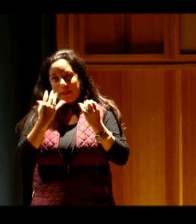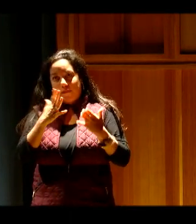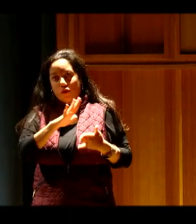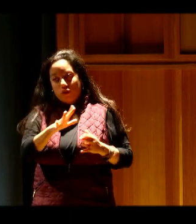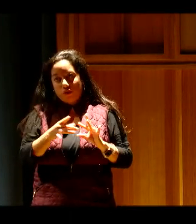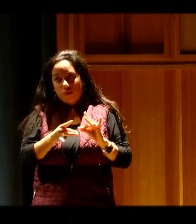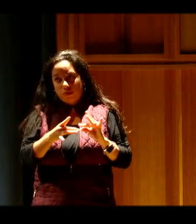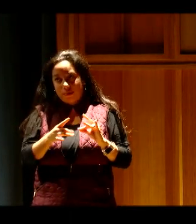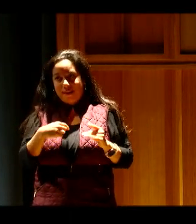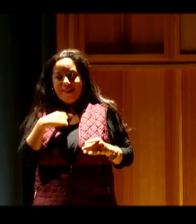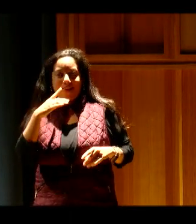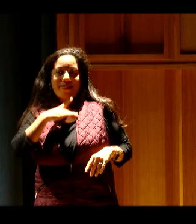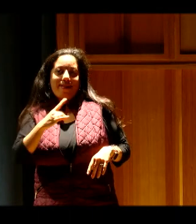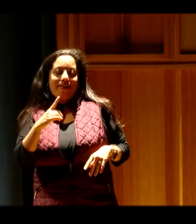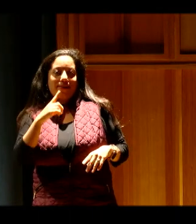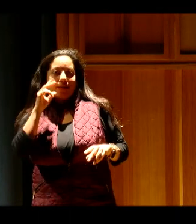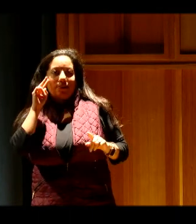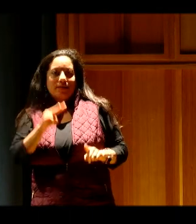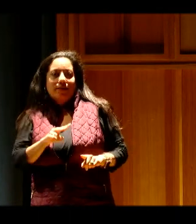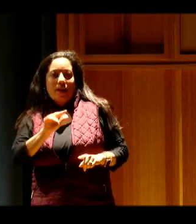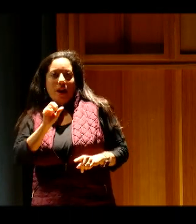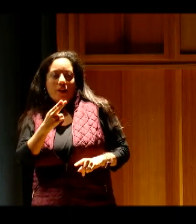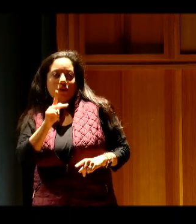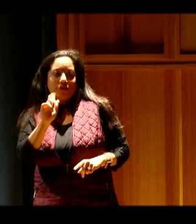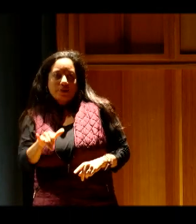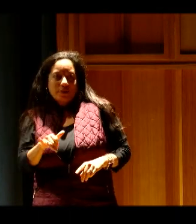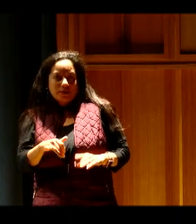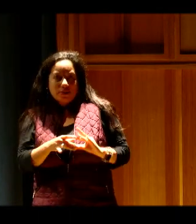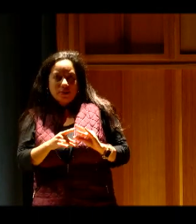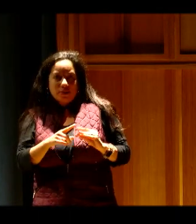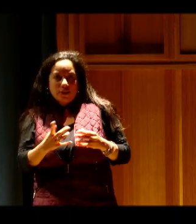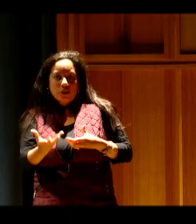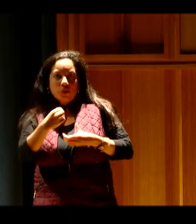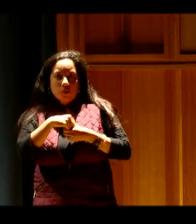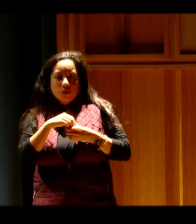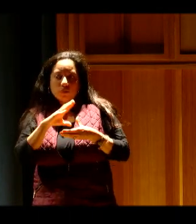I like the observation Ashley made about incorporating stories of climate change into sight interpretation